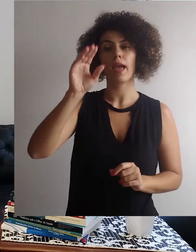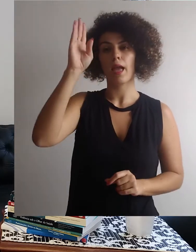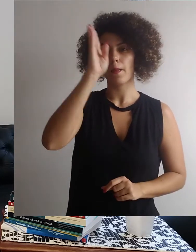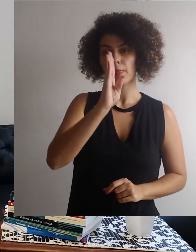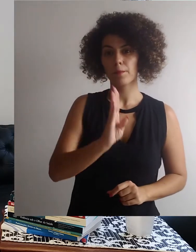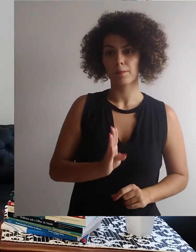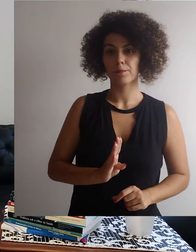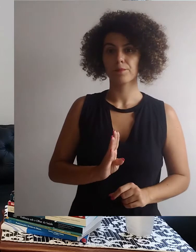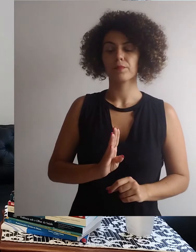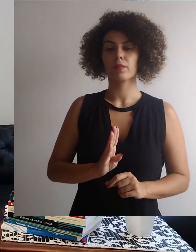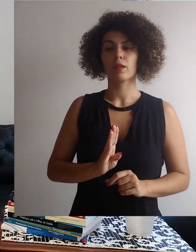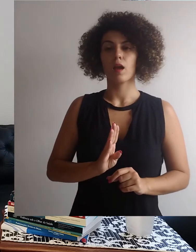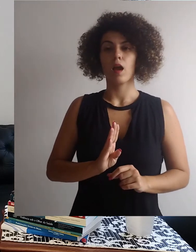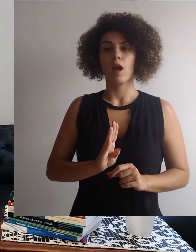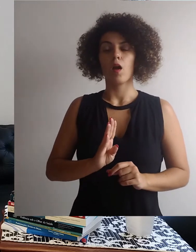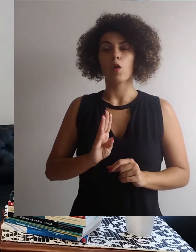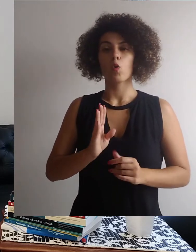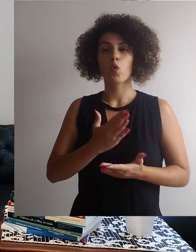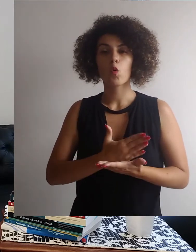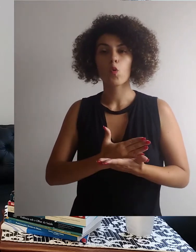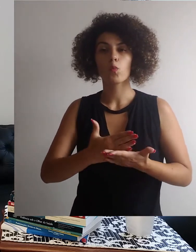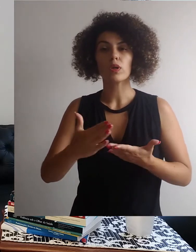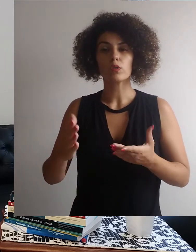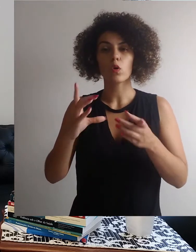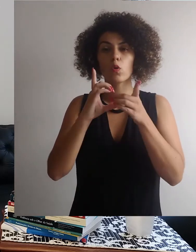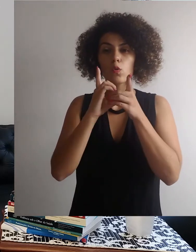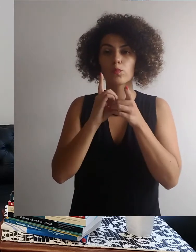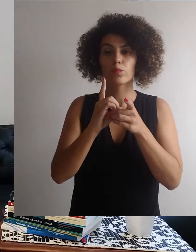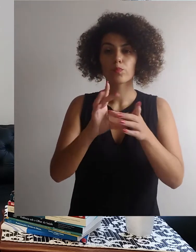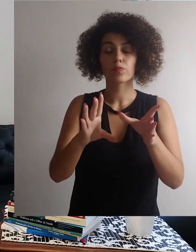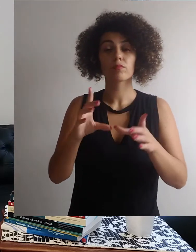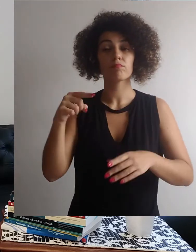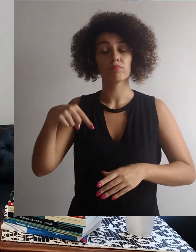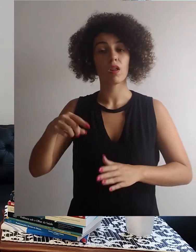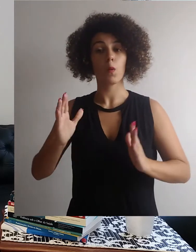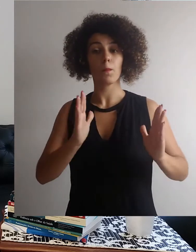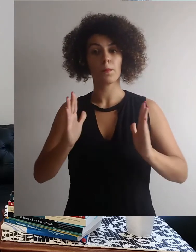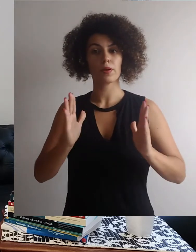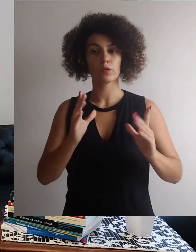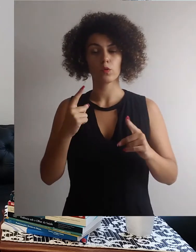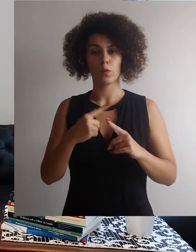Brazilian bureaucratic structure was formed at that time. What we have today is due to the policies of the Estado